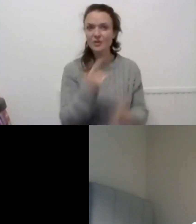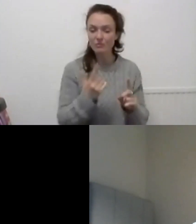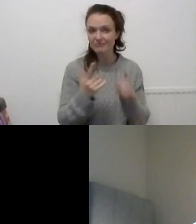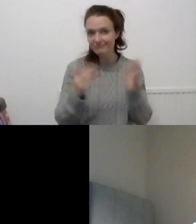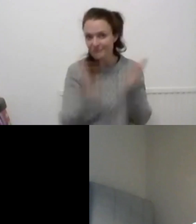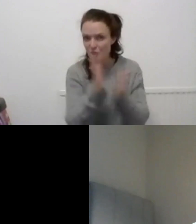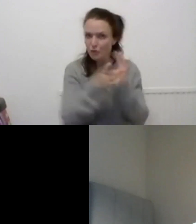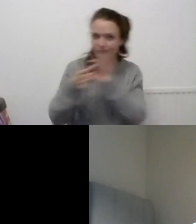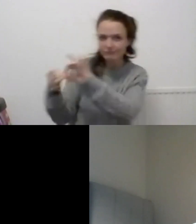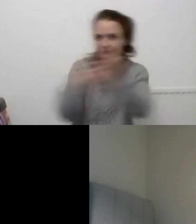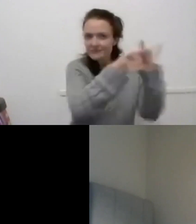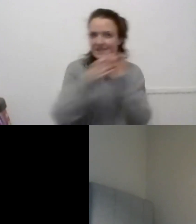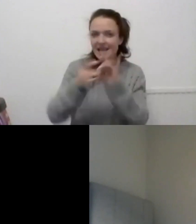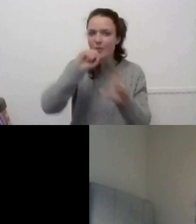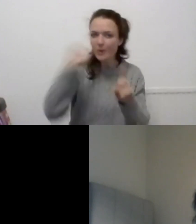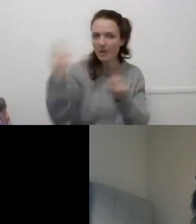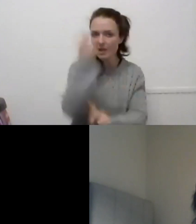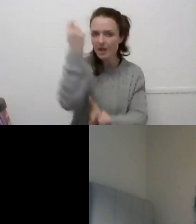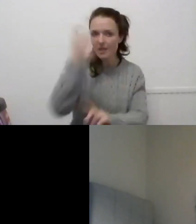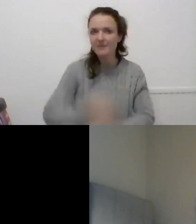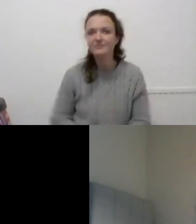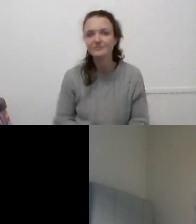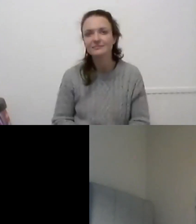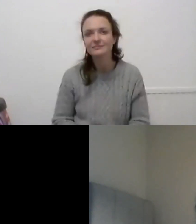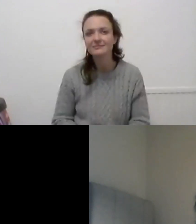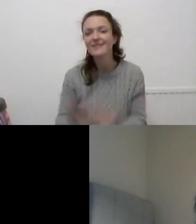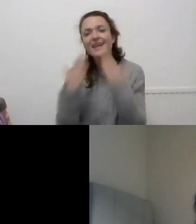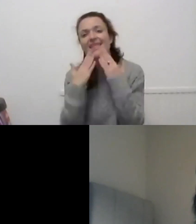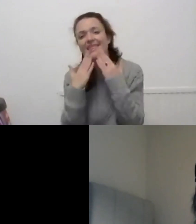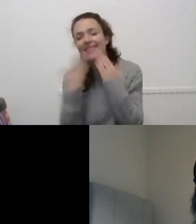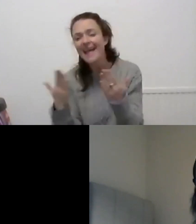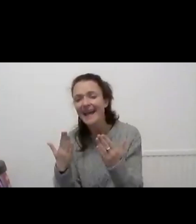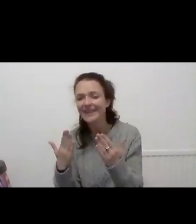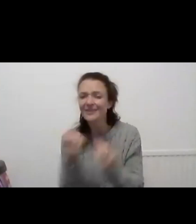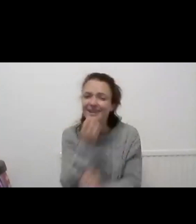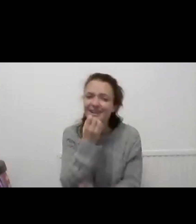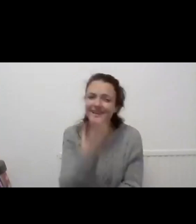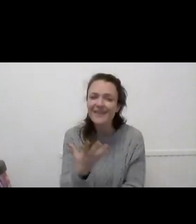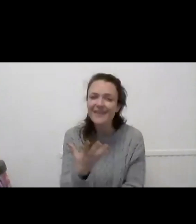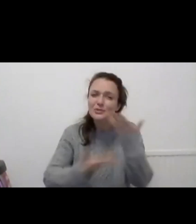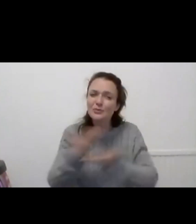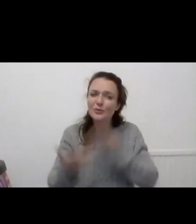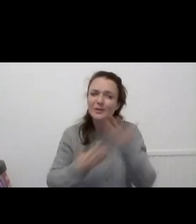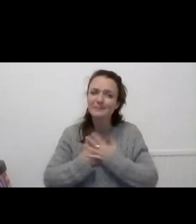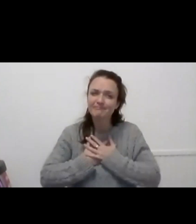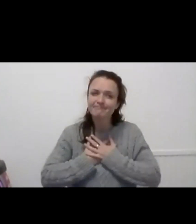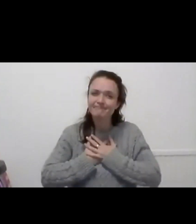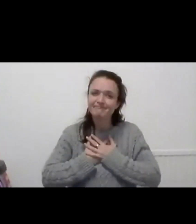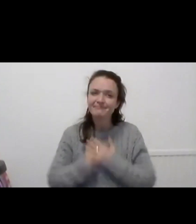Thank you very much. Dr. Adam alley. Thank you hot morning story. Doctor care fit your last word.